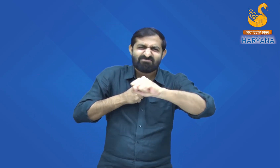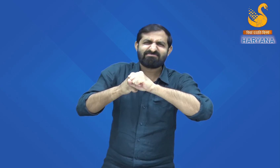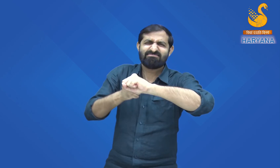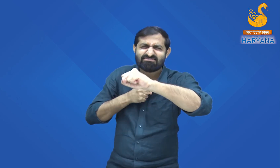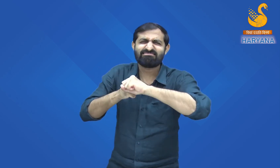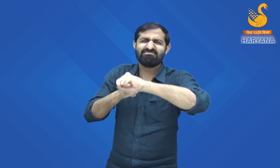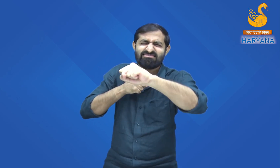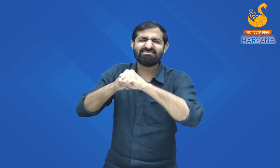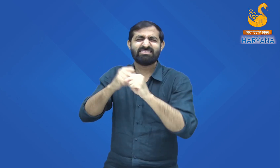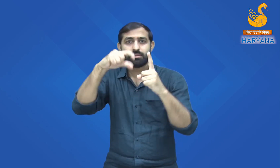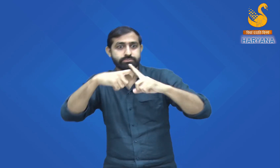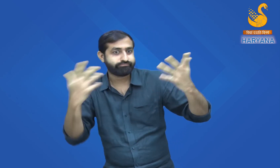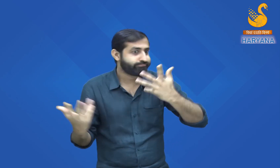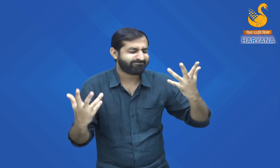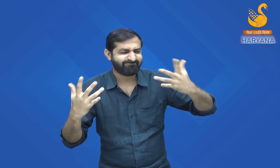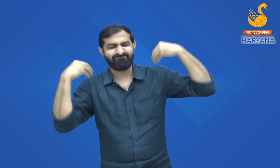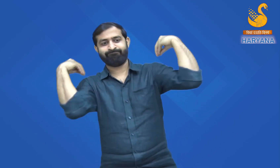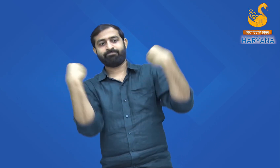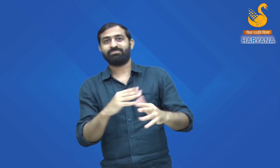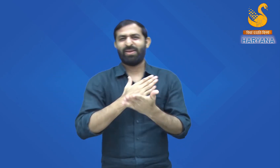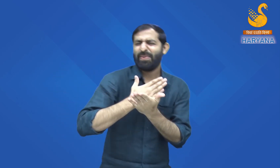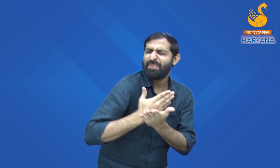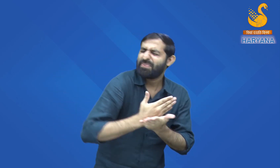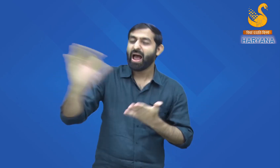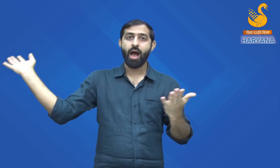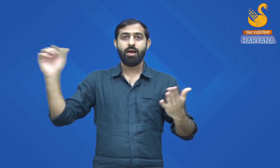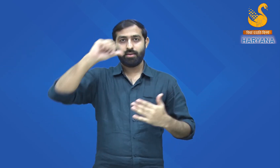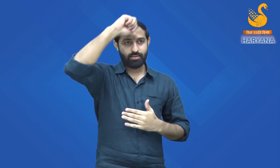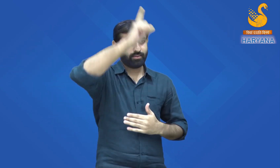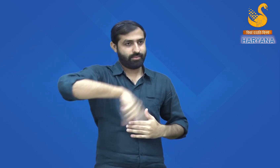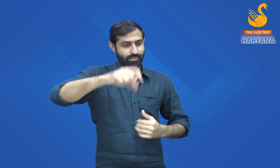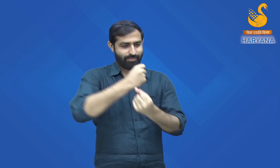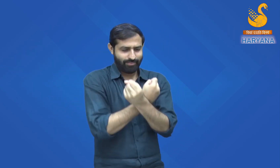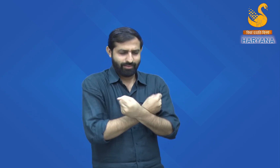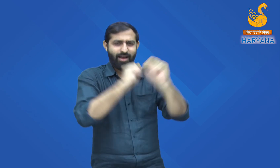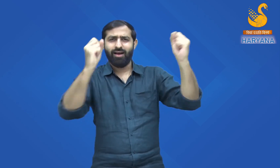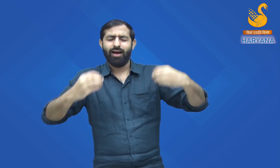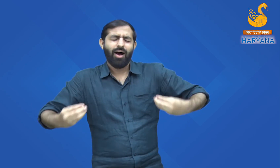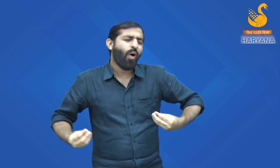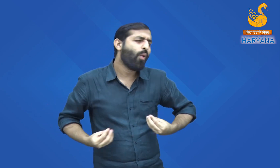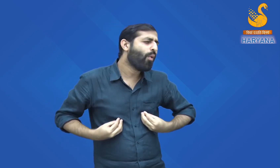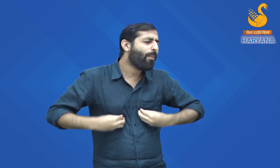We struggled and fought with the britishers to make our country independent and eventually when Britishers left,